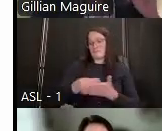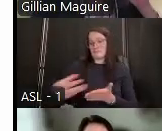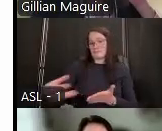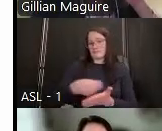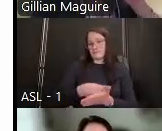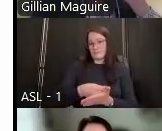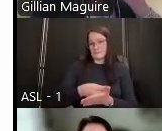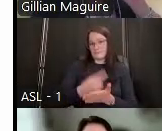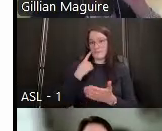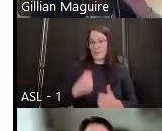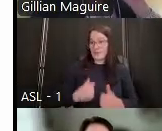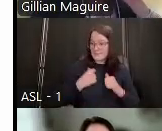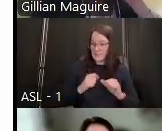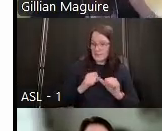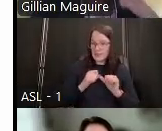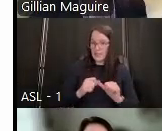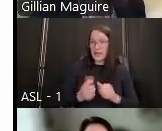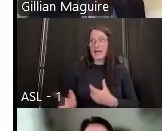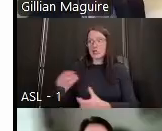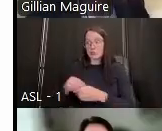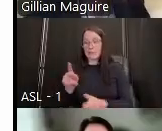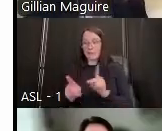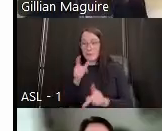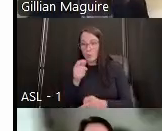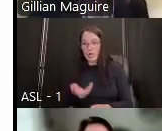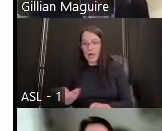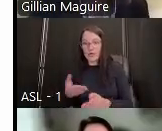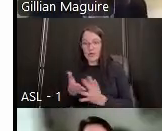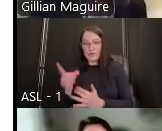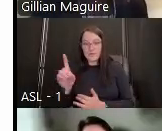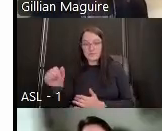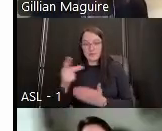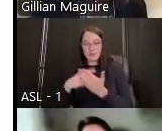been hired through this program. we were able to uh take a look at who might be impacted and